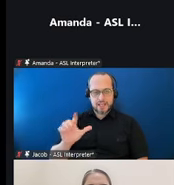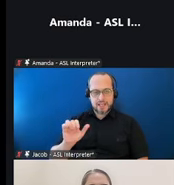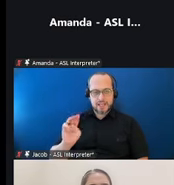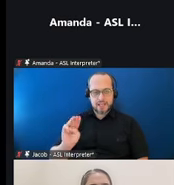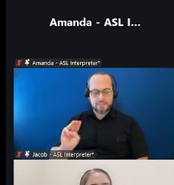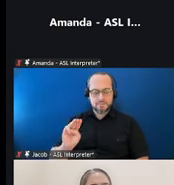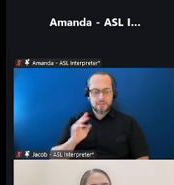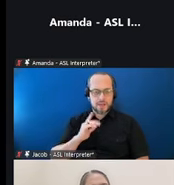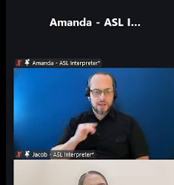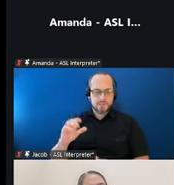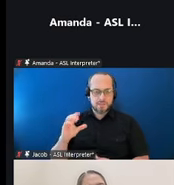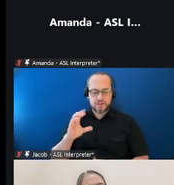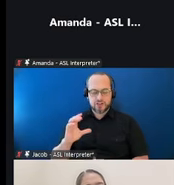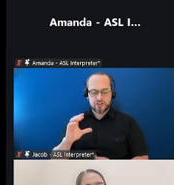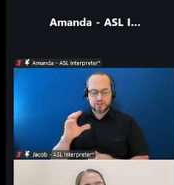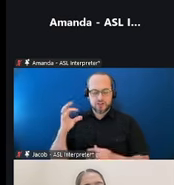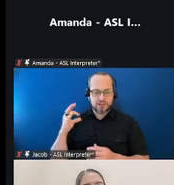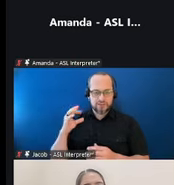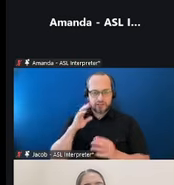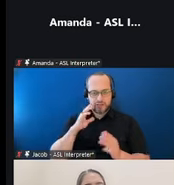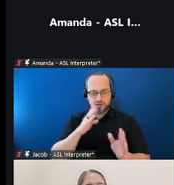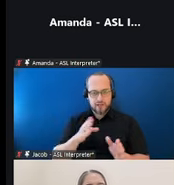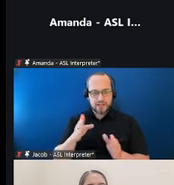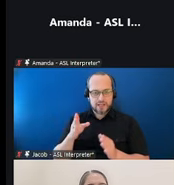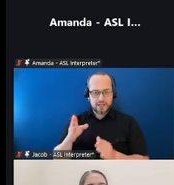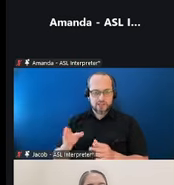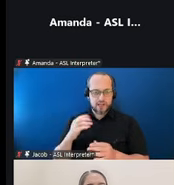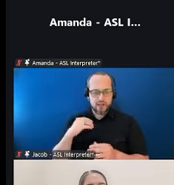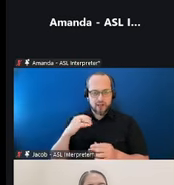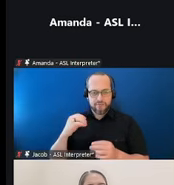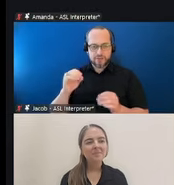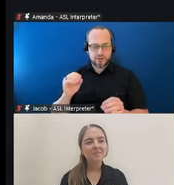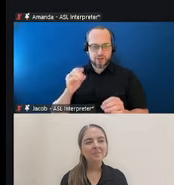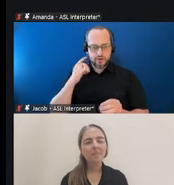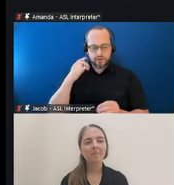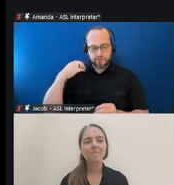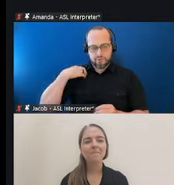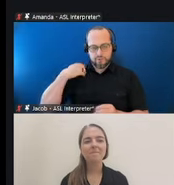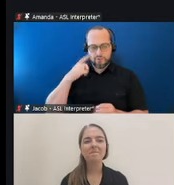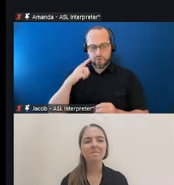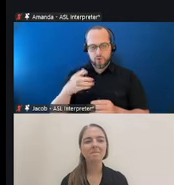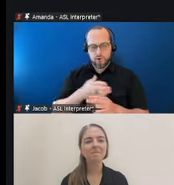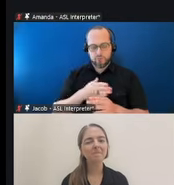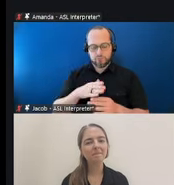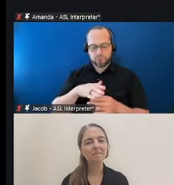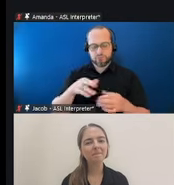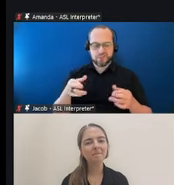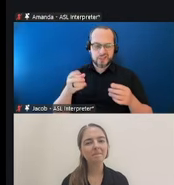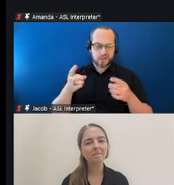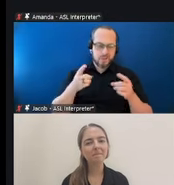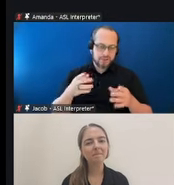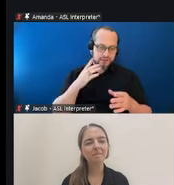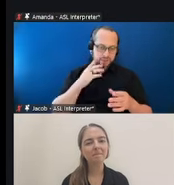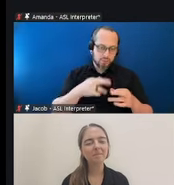and innovation officer and the interim executive director for regions two and five of the NC roots